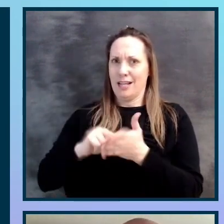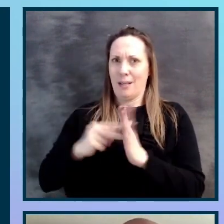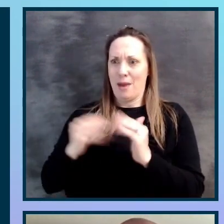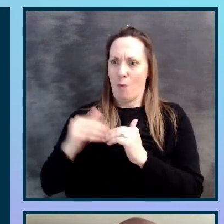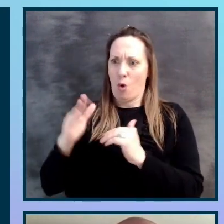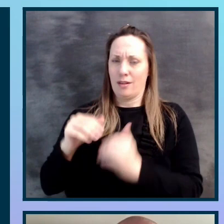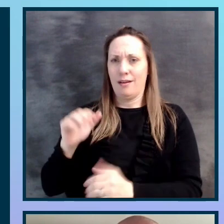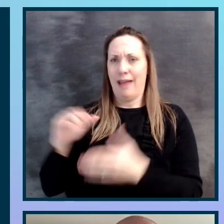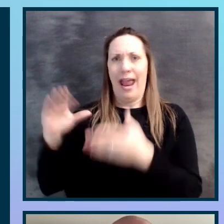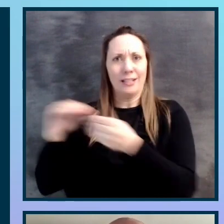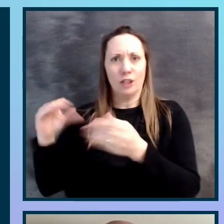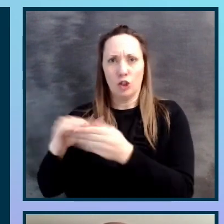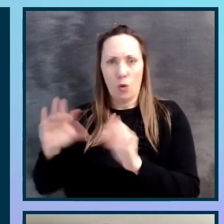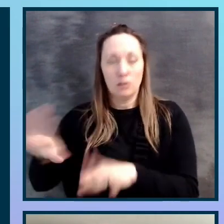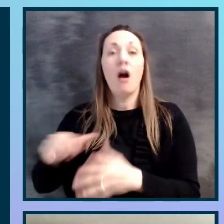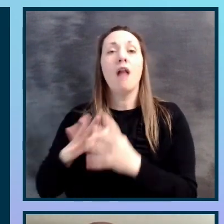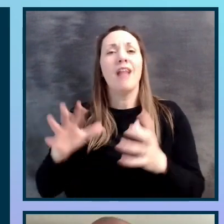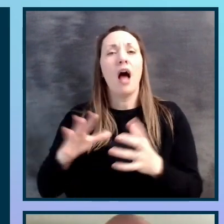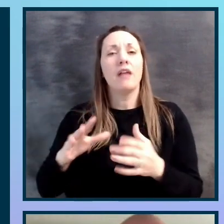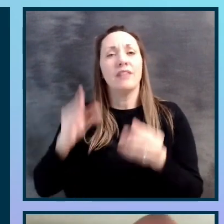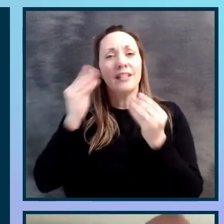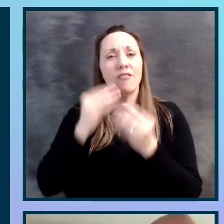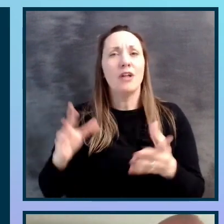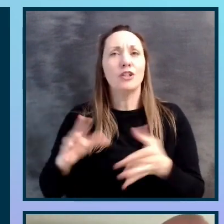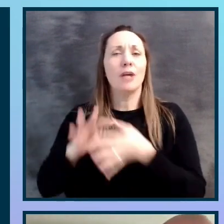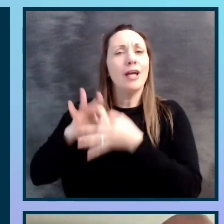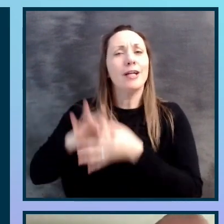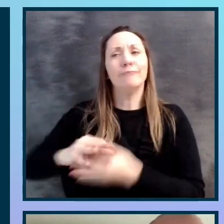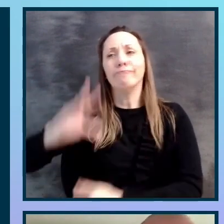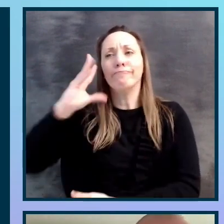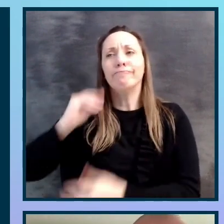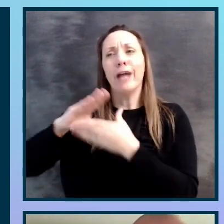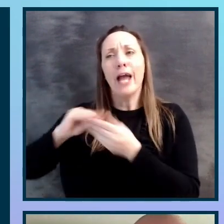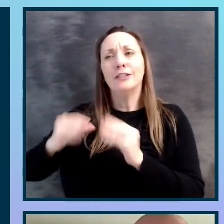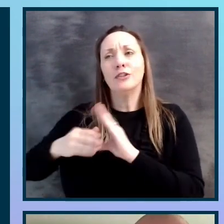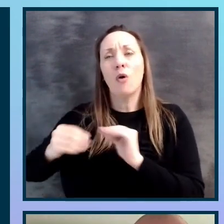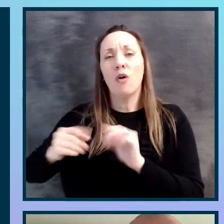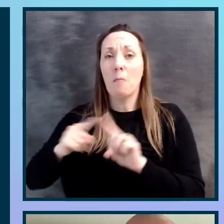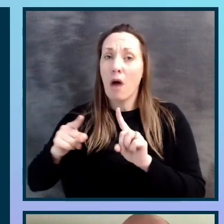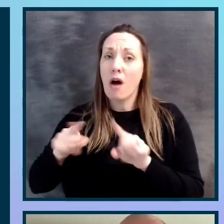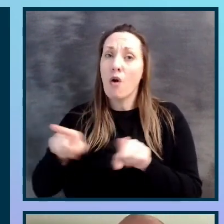'Cause a lot of this information can be quite anecdotal, but it is very, very, very useful.